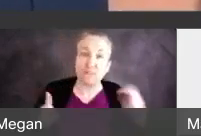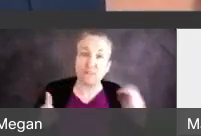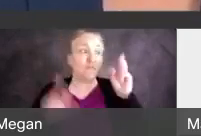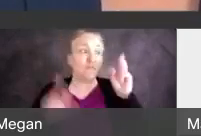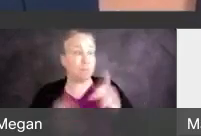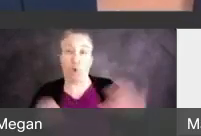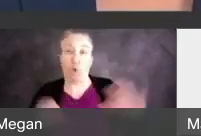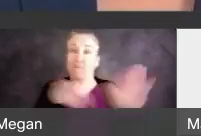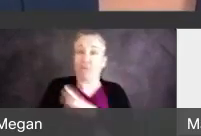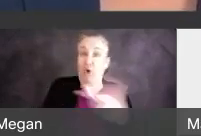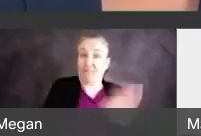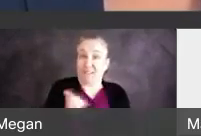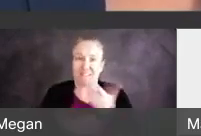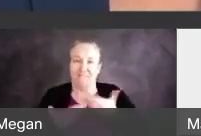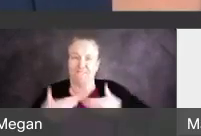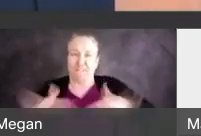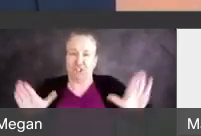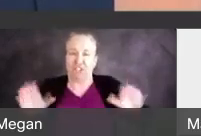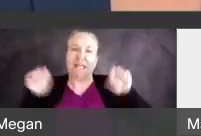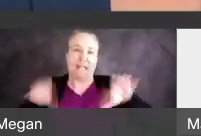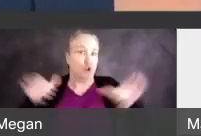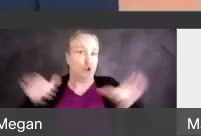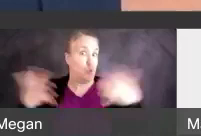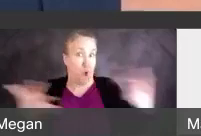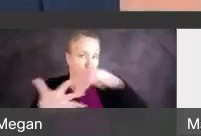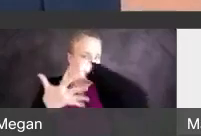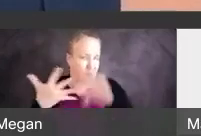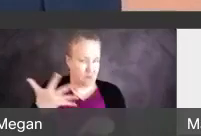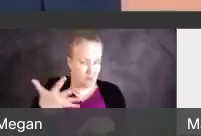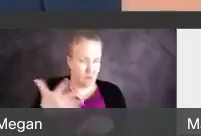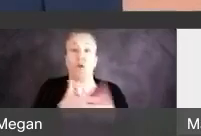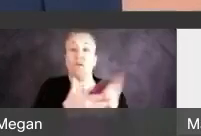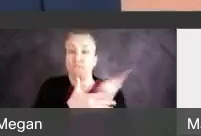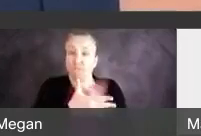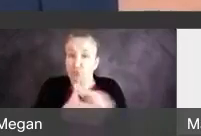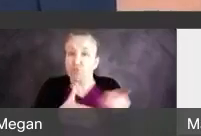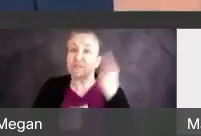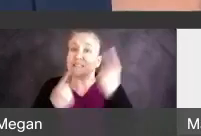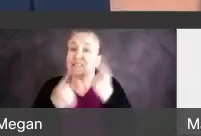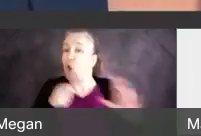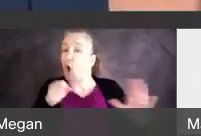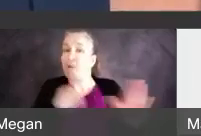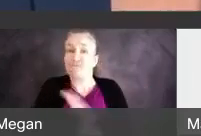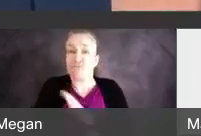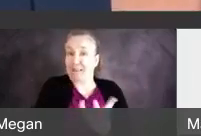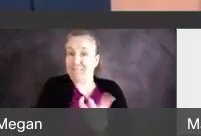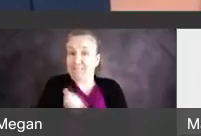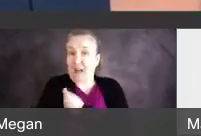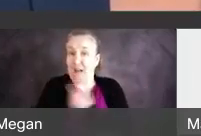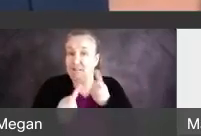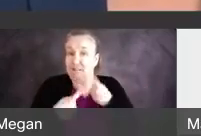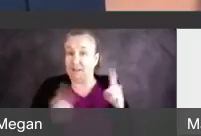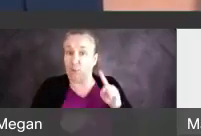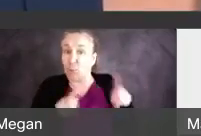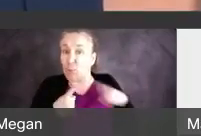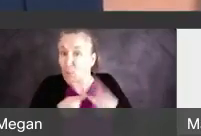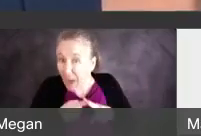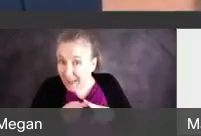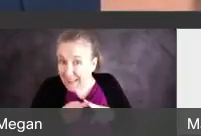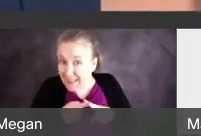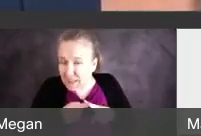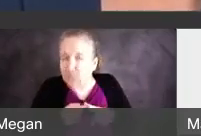they visit with others. First, you are considered a fully vaccinated person only after two weeks